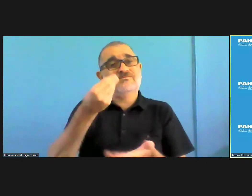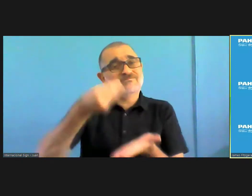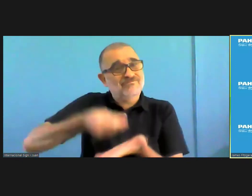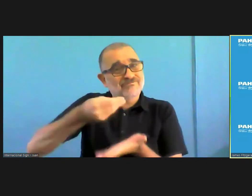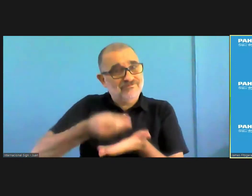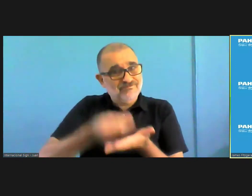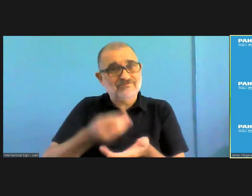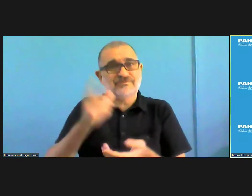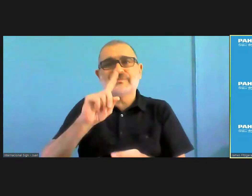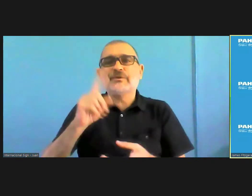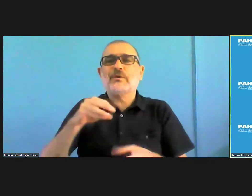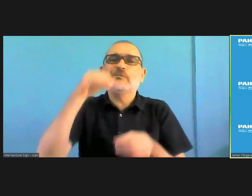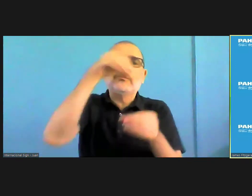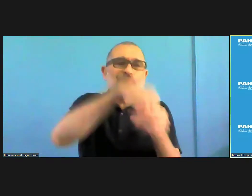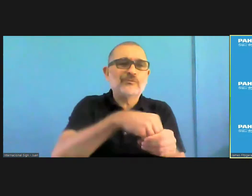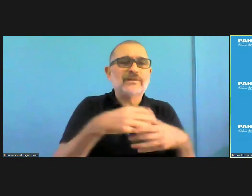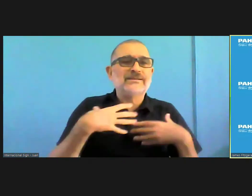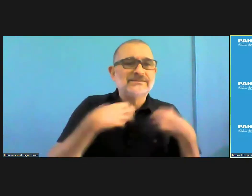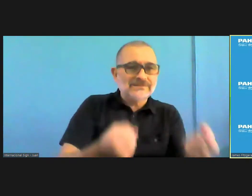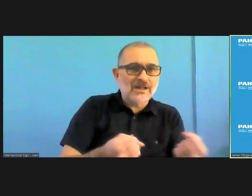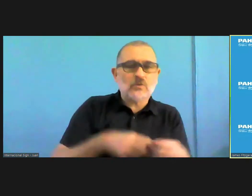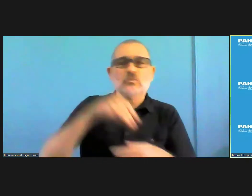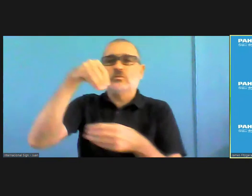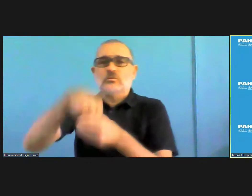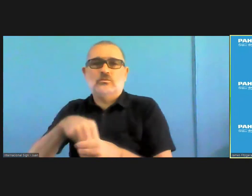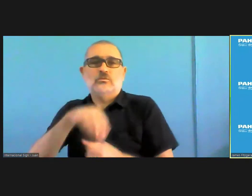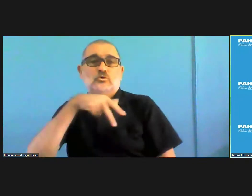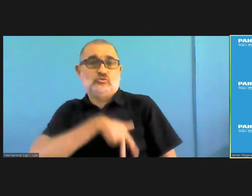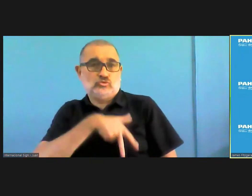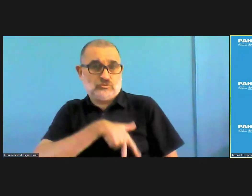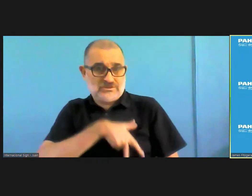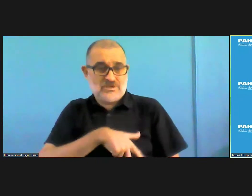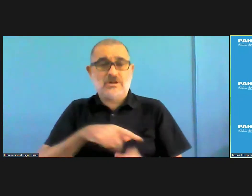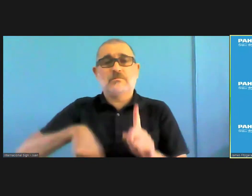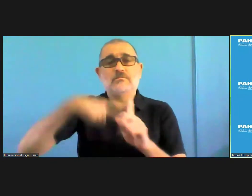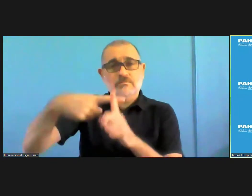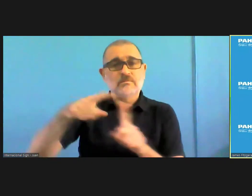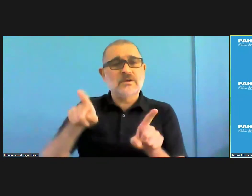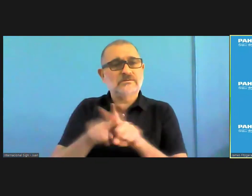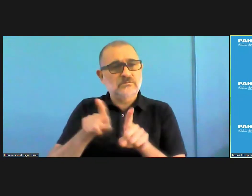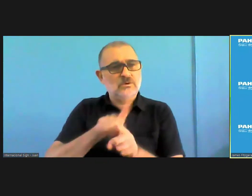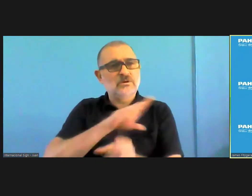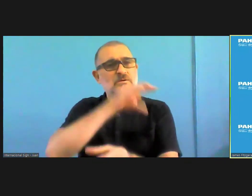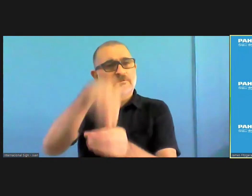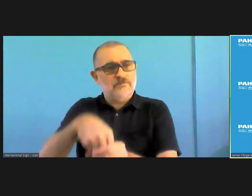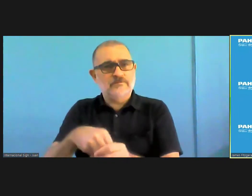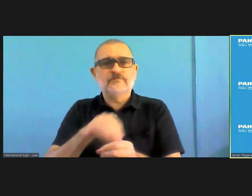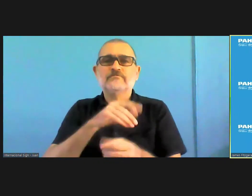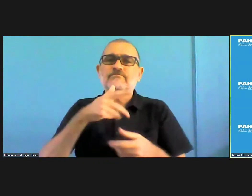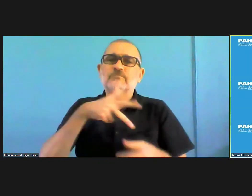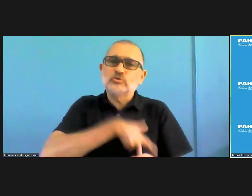and economic determinants of health. We are very aware of the precarious economic outlook for the region